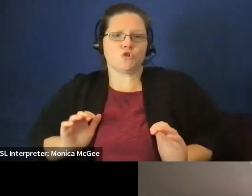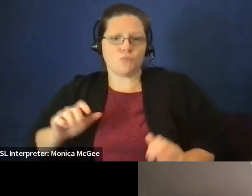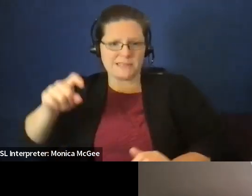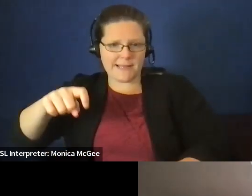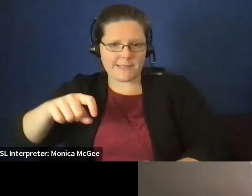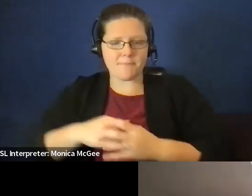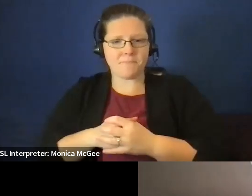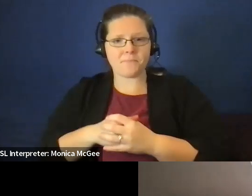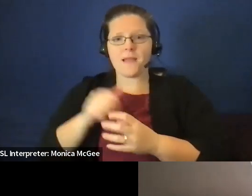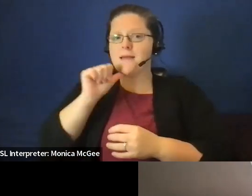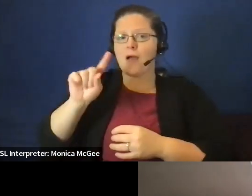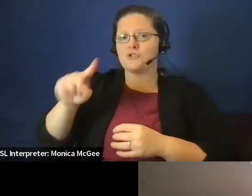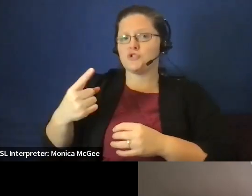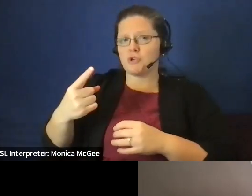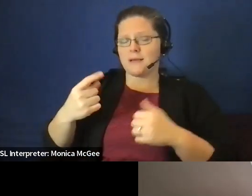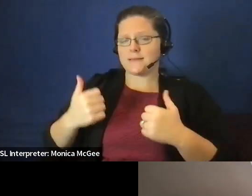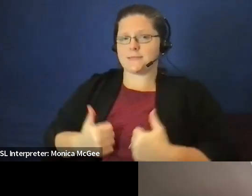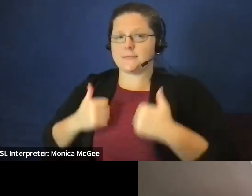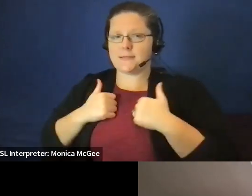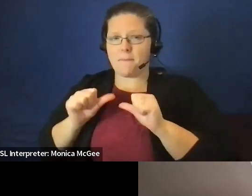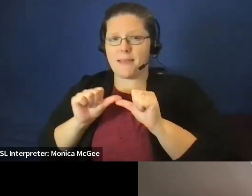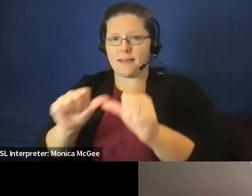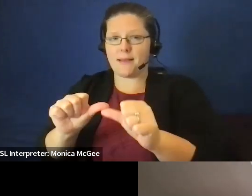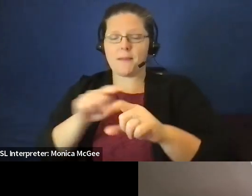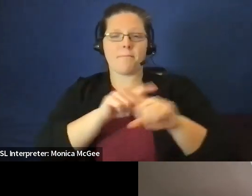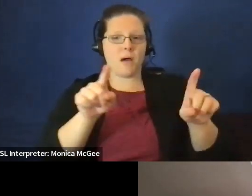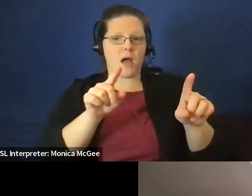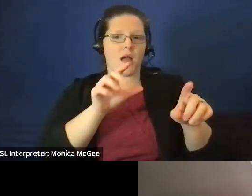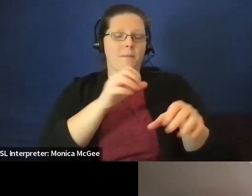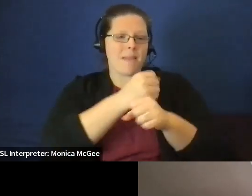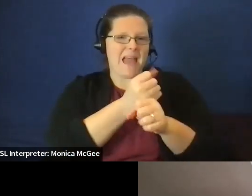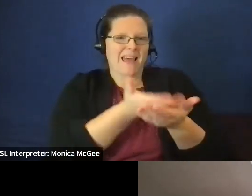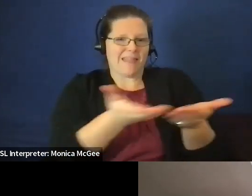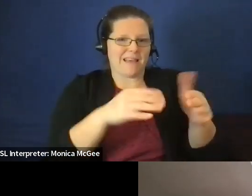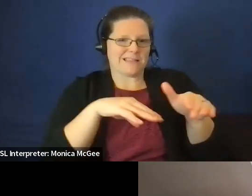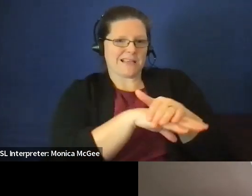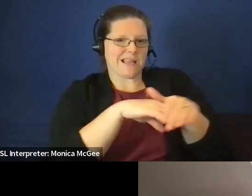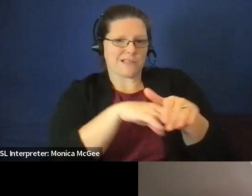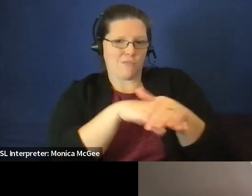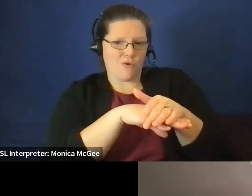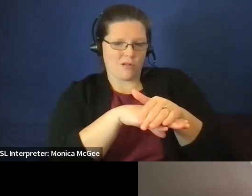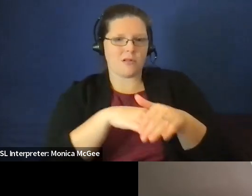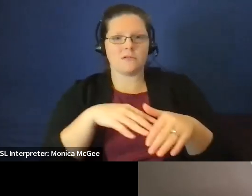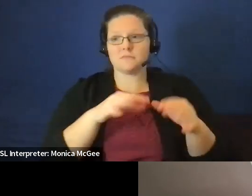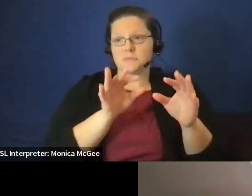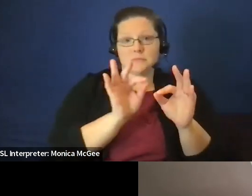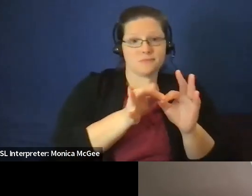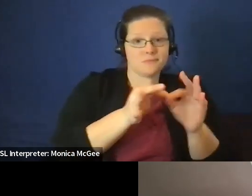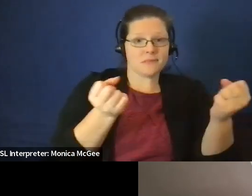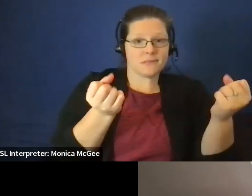collaboration throughout the counties and looking for what are the needs of your consumers. Not only the stability